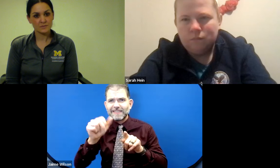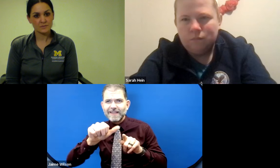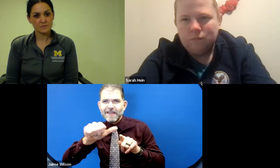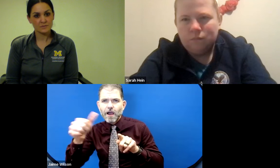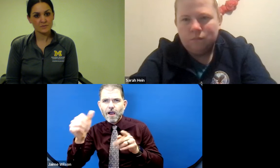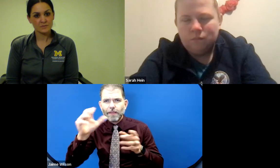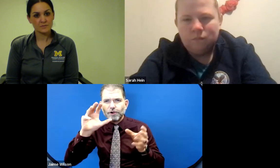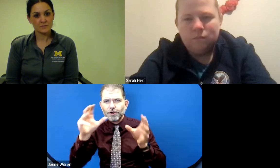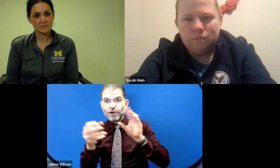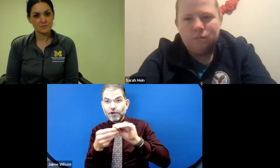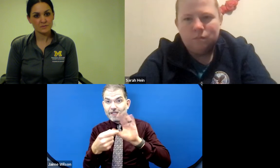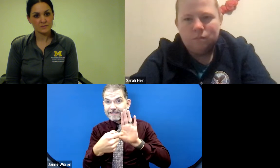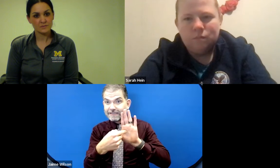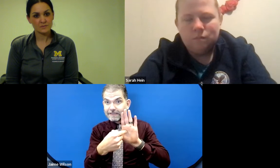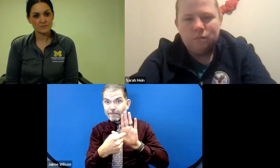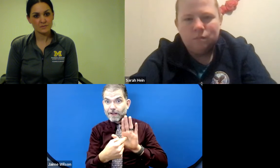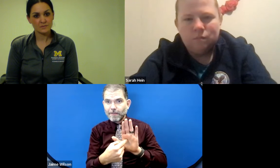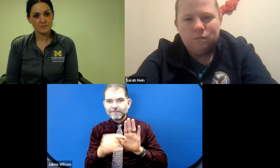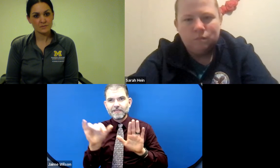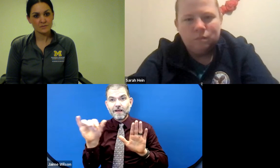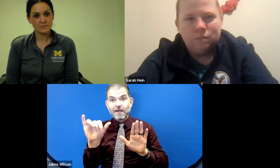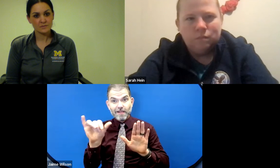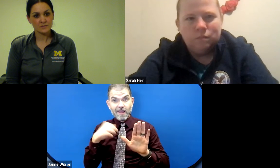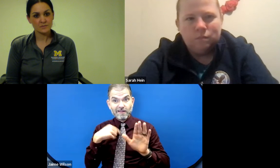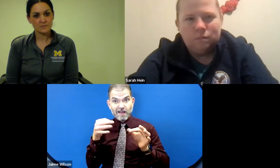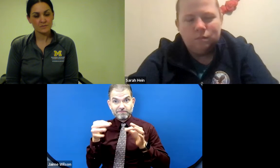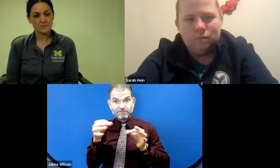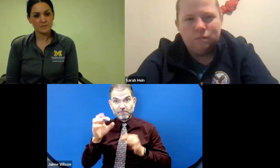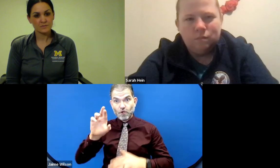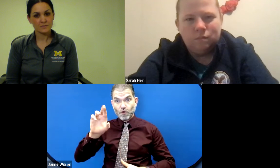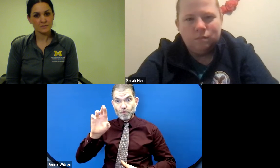ASL Interpreter: helps us to recognize what's going on. ASL Interpreter: and there's a whole